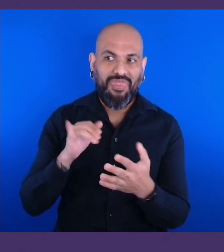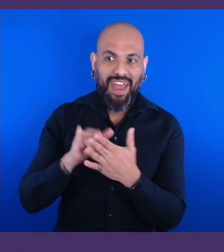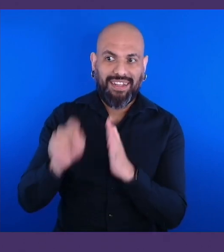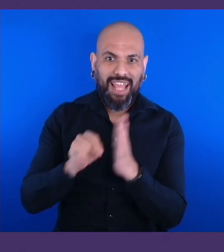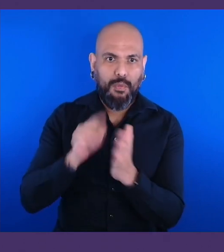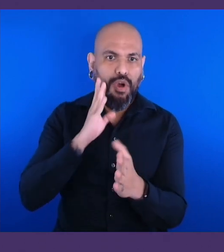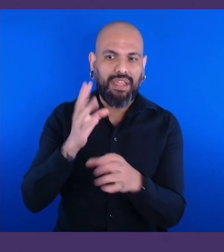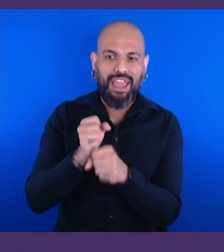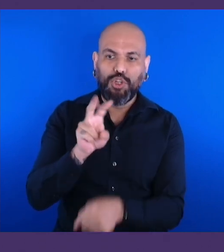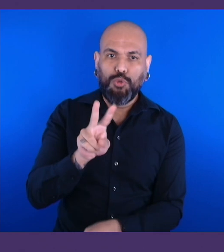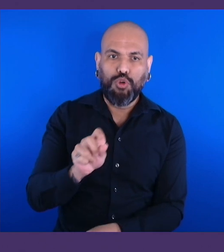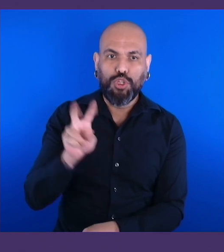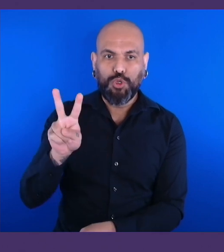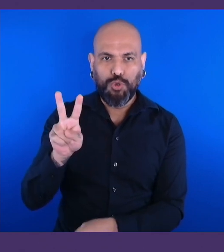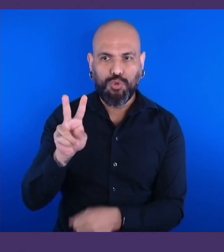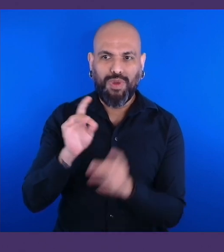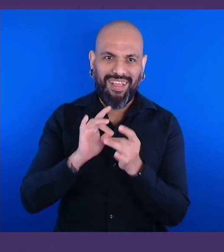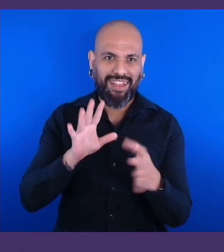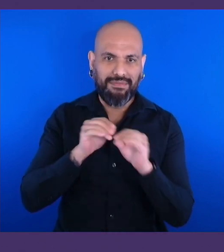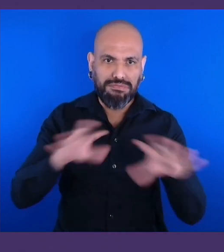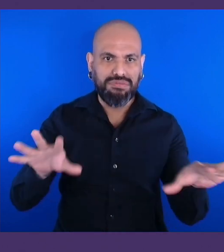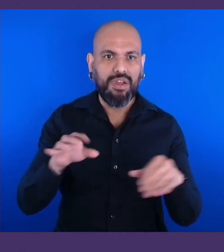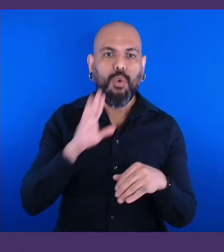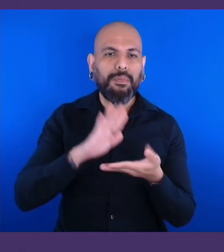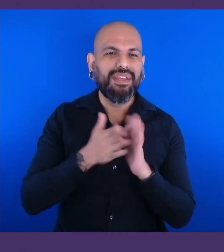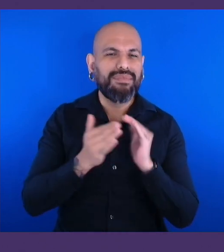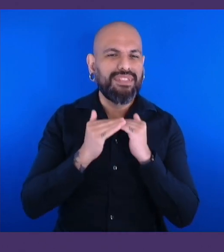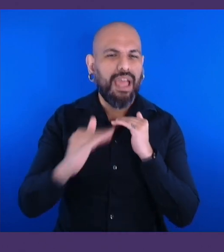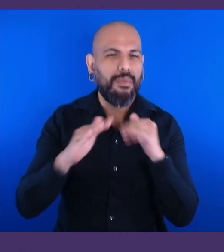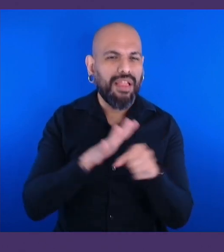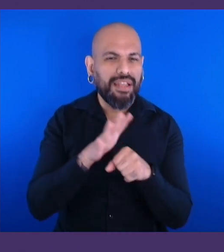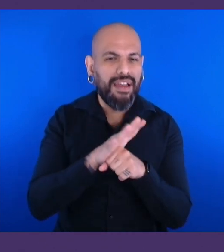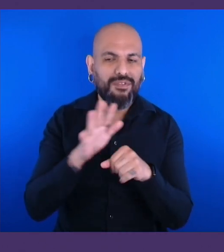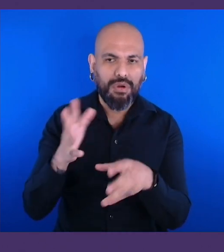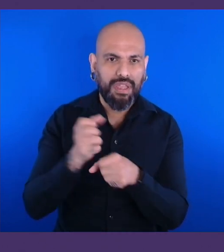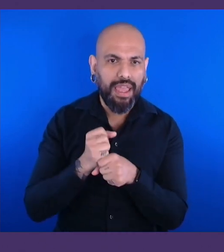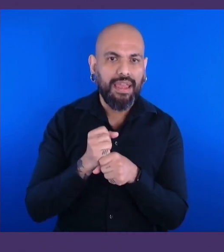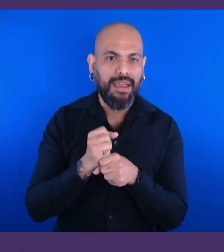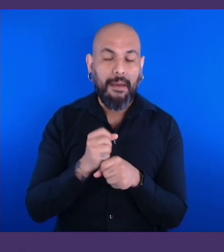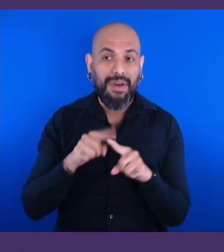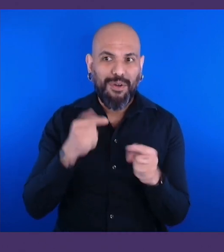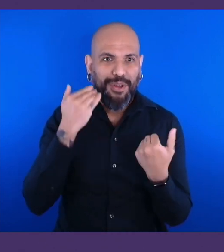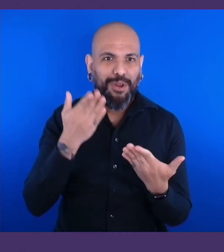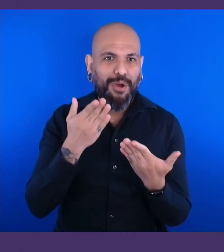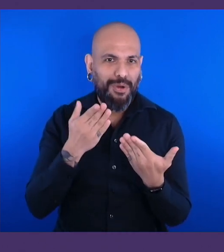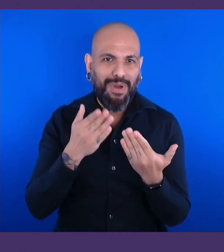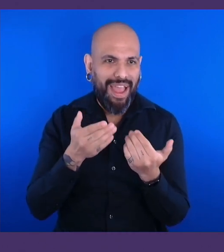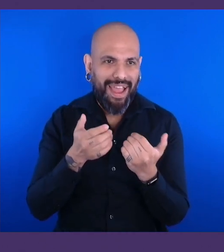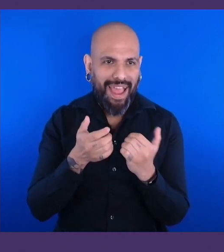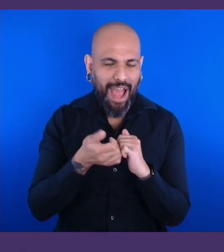once it became stable enough that we knew with reasonable certainty what it was going to look like, we'd already begun to encourage our clients